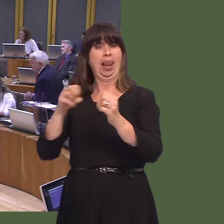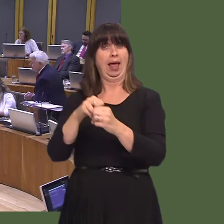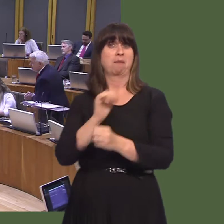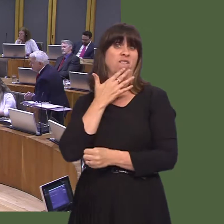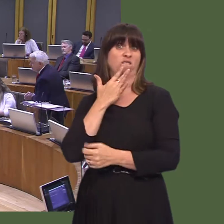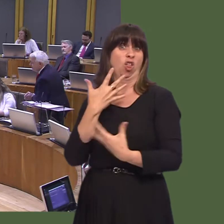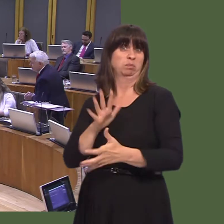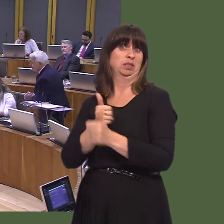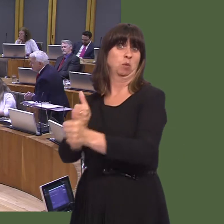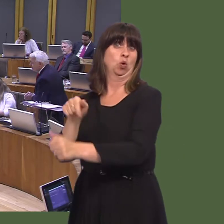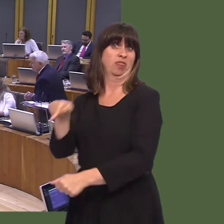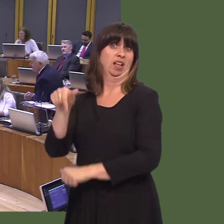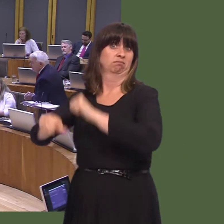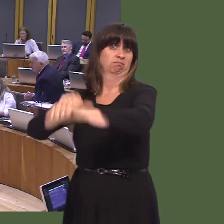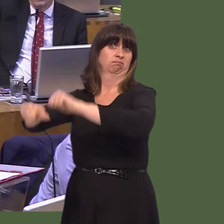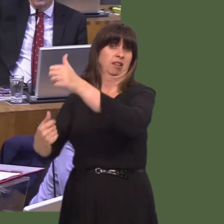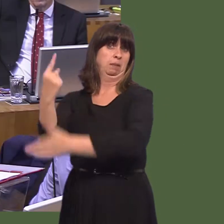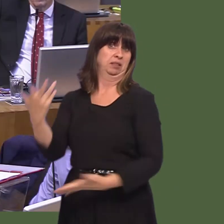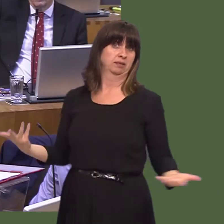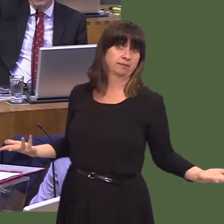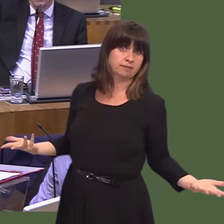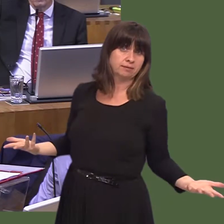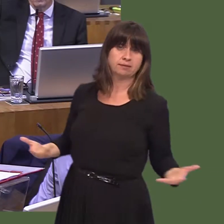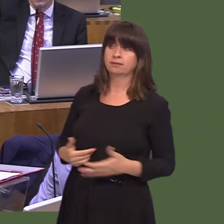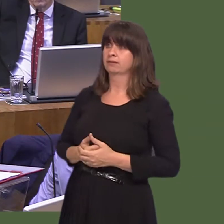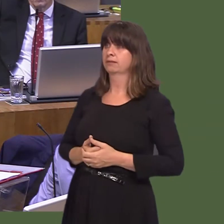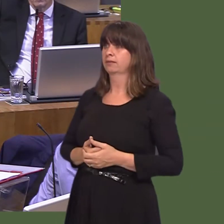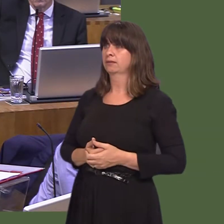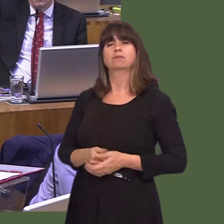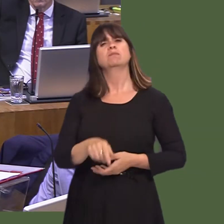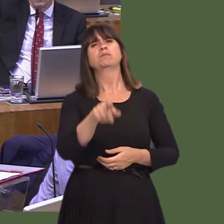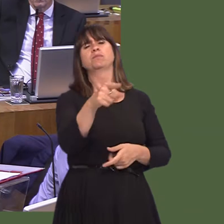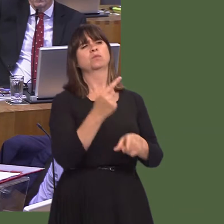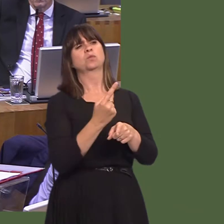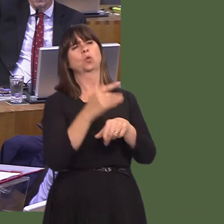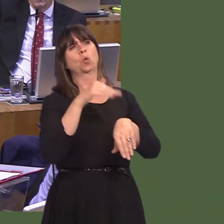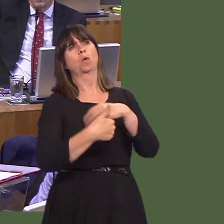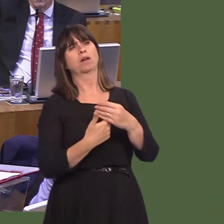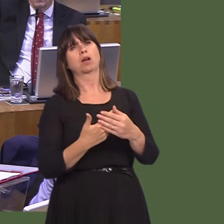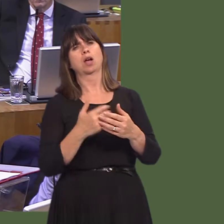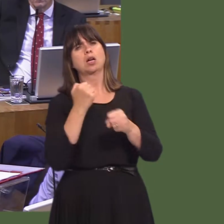Carwyn Jones AM: In terms of what she said about this being an important step to inter-governmental